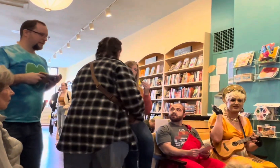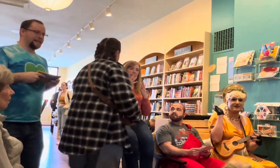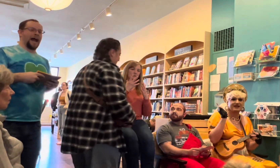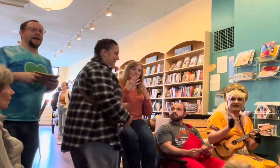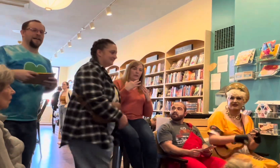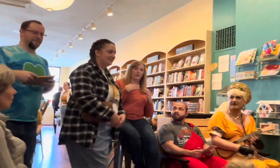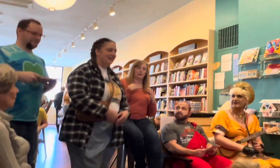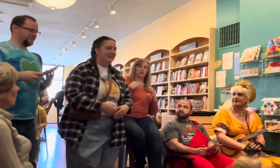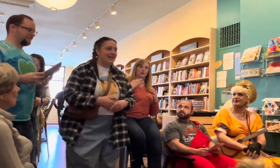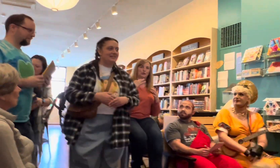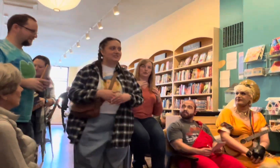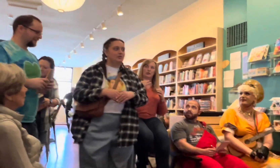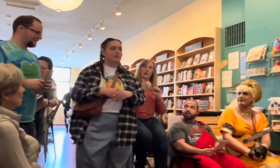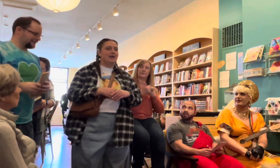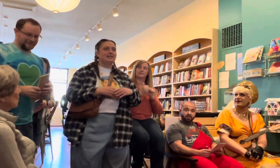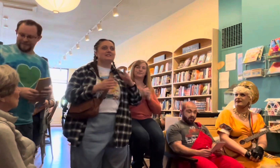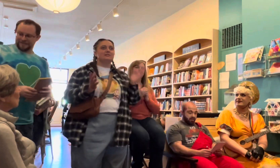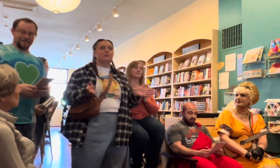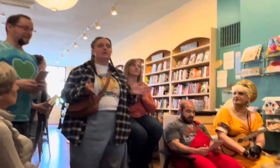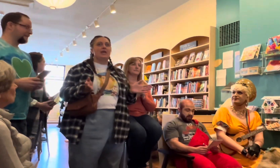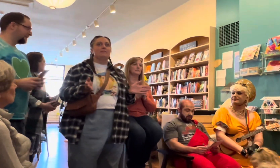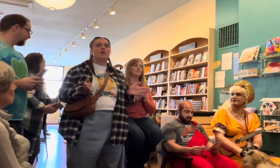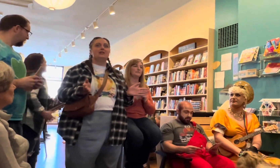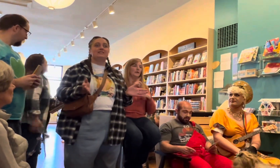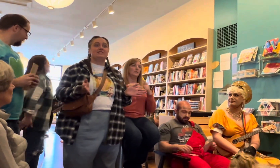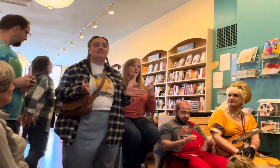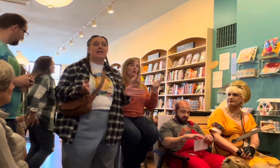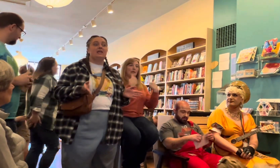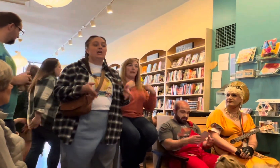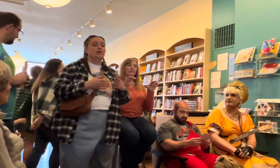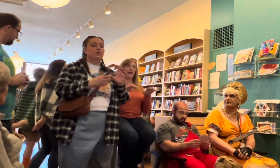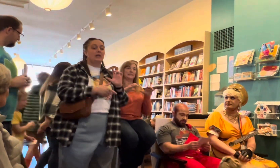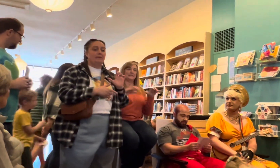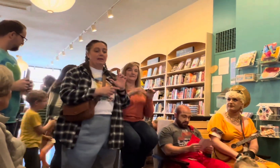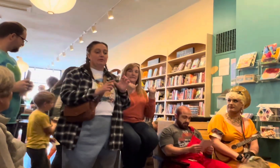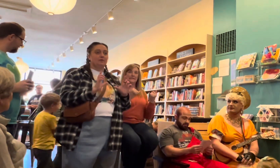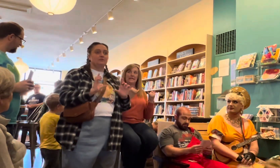Yes, so you guys, when you came for our activity today, you got a paper that was for